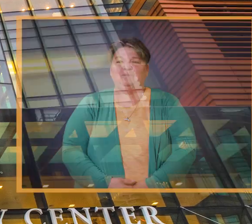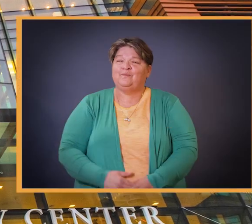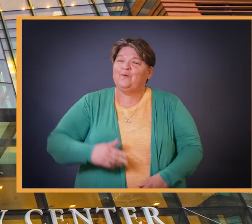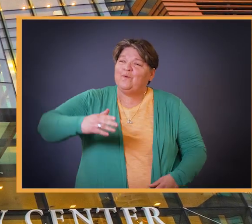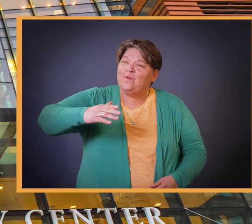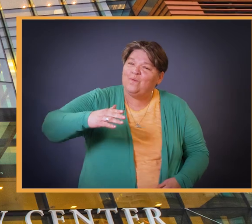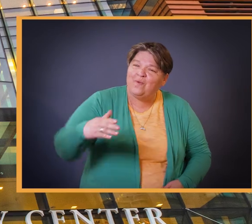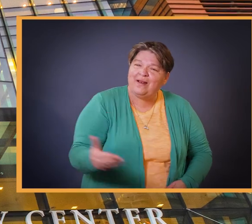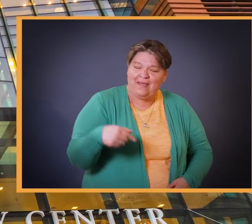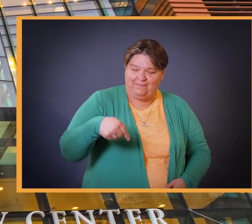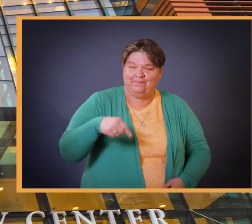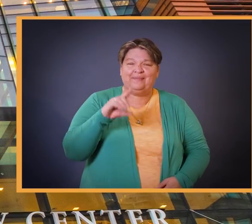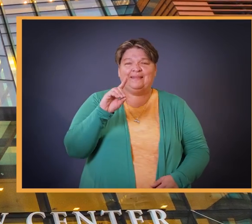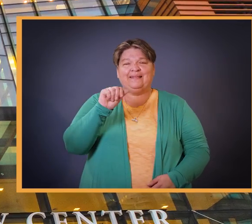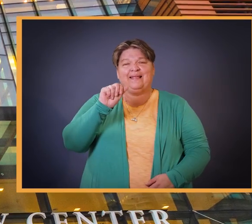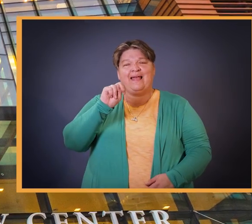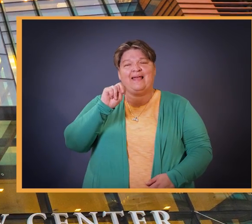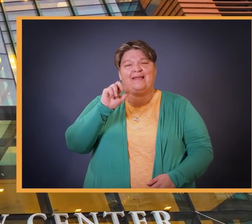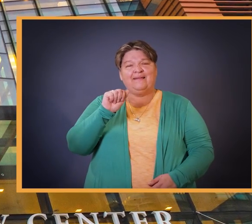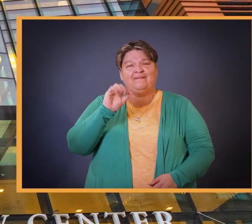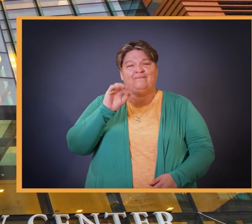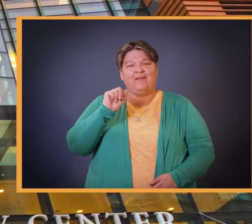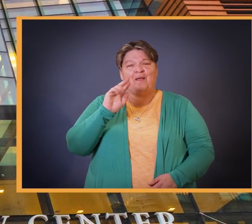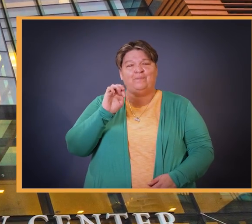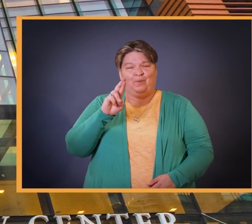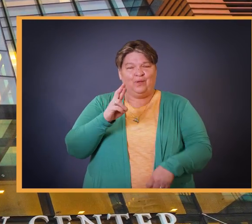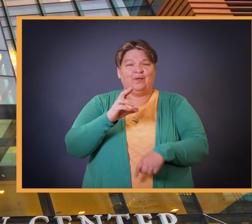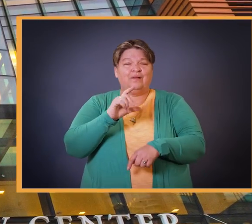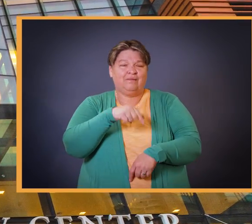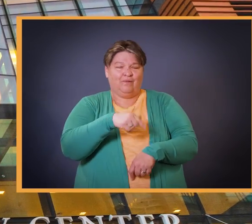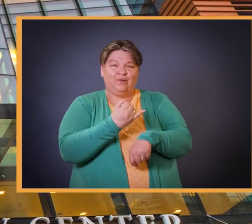Welcome to Dana-Farber Cancer Institute’s Longwood campus.